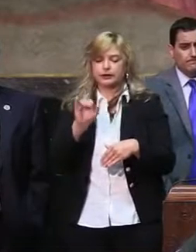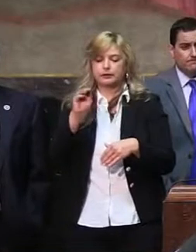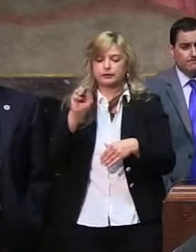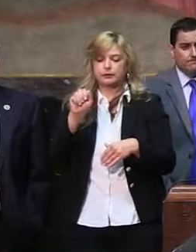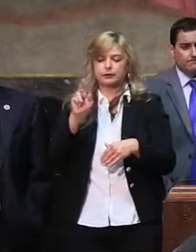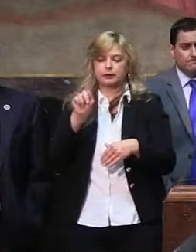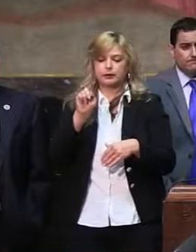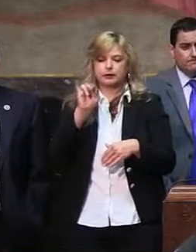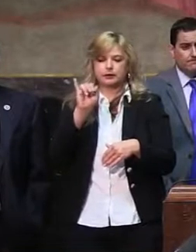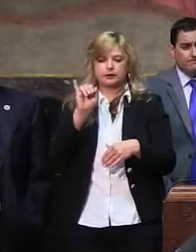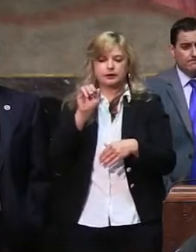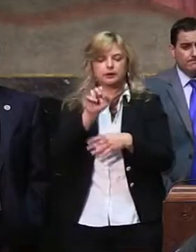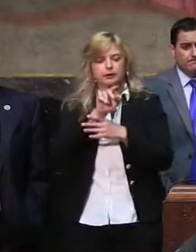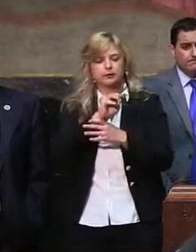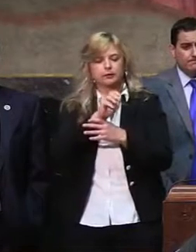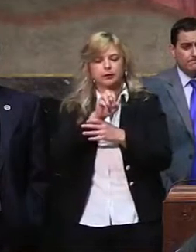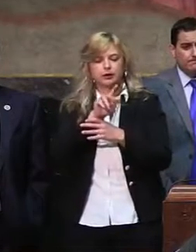represented multiple shades comments